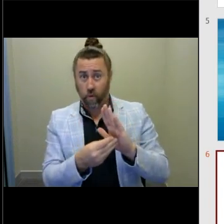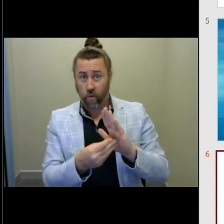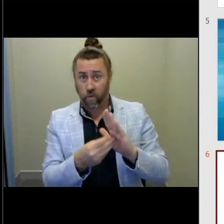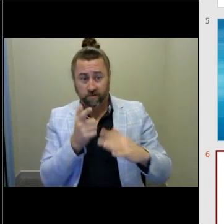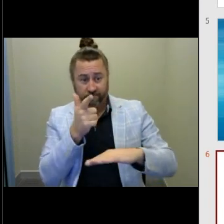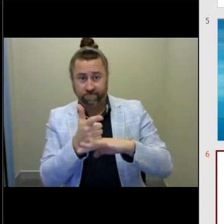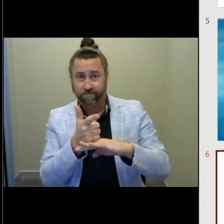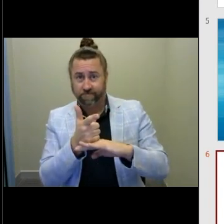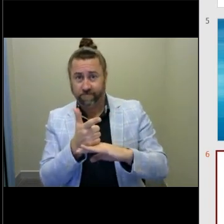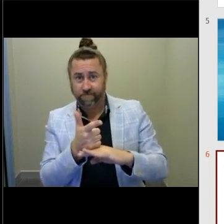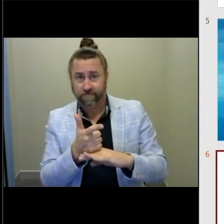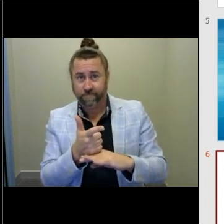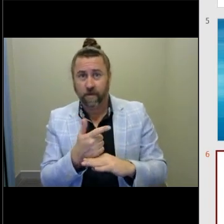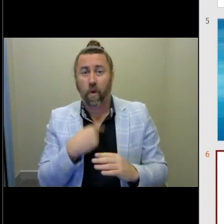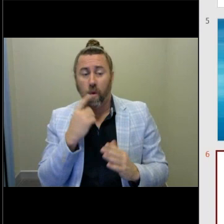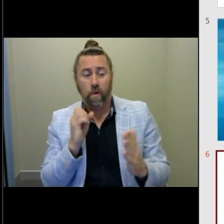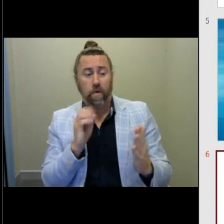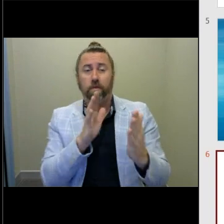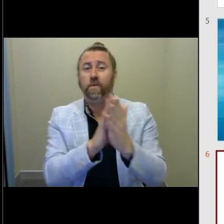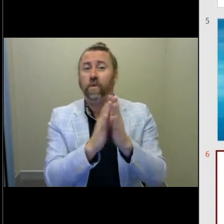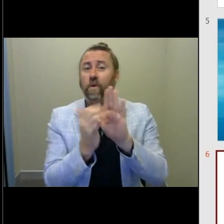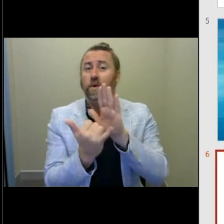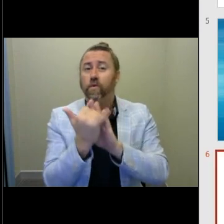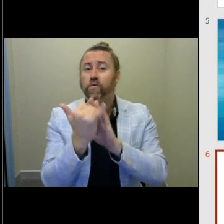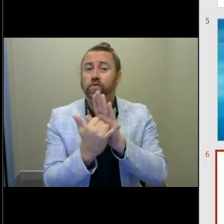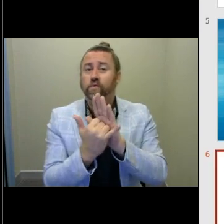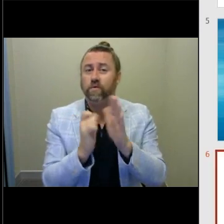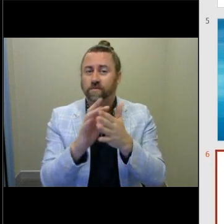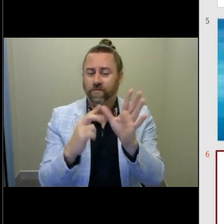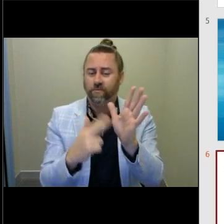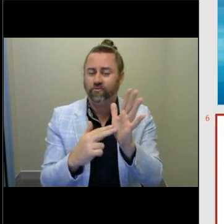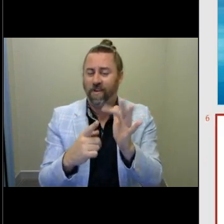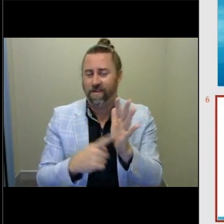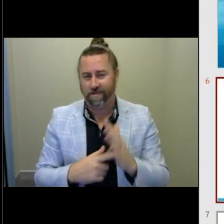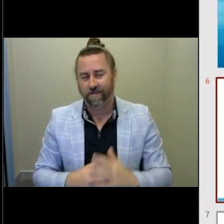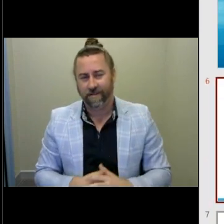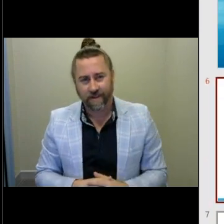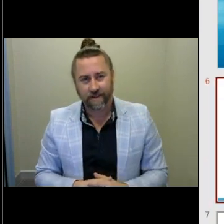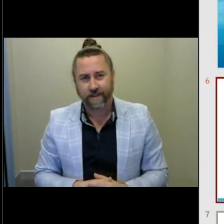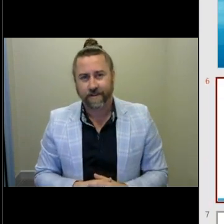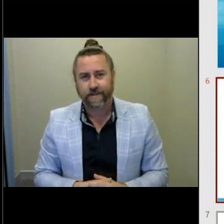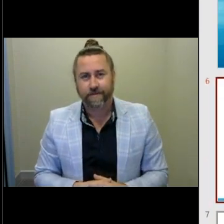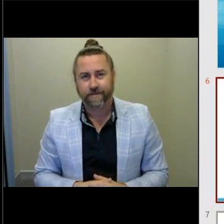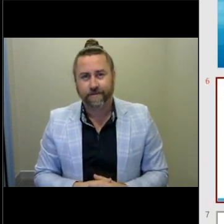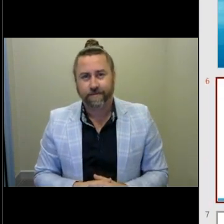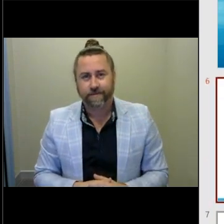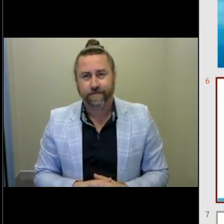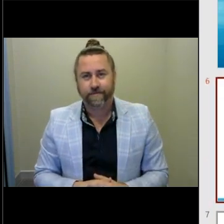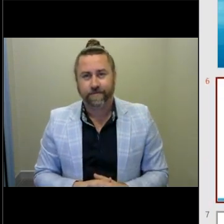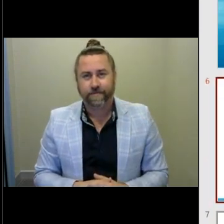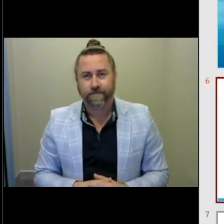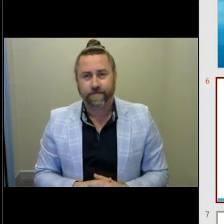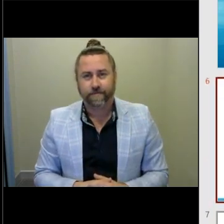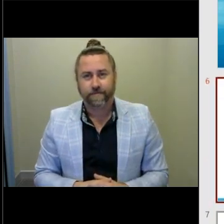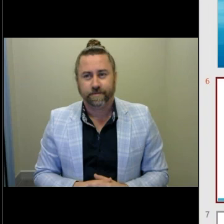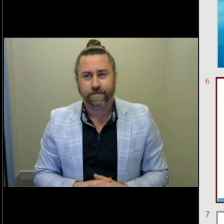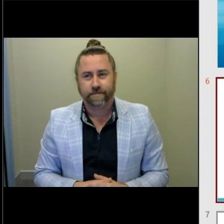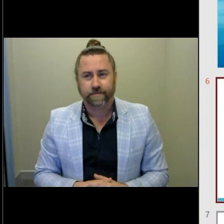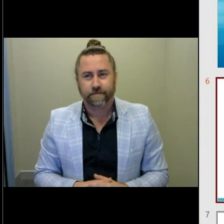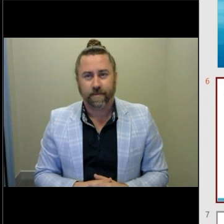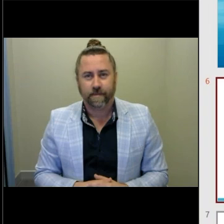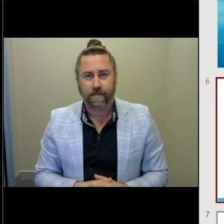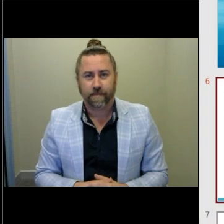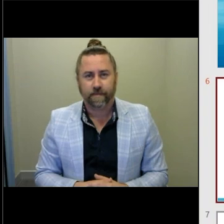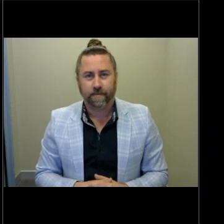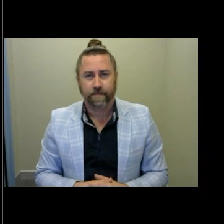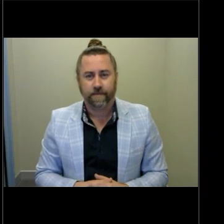And it will be published on our YouTube channel.